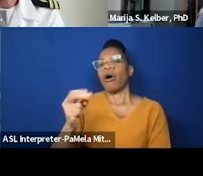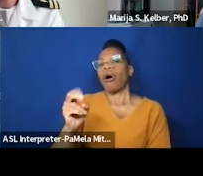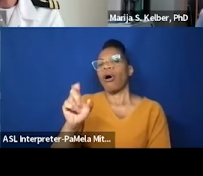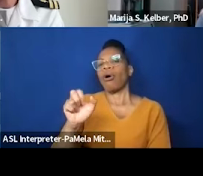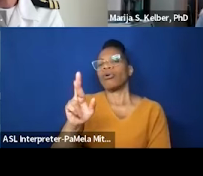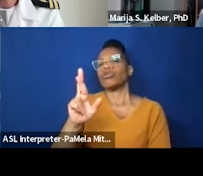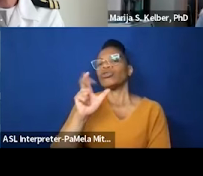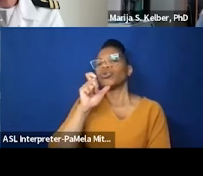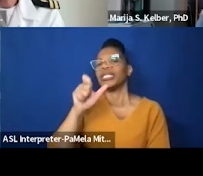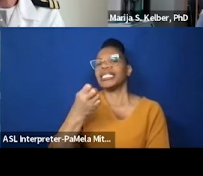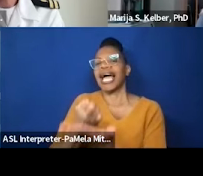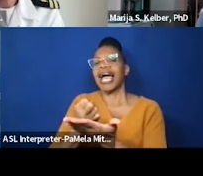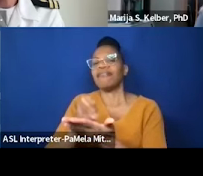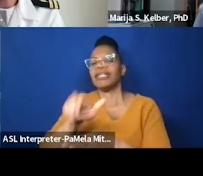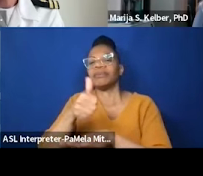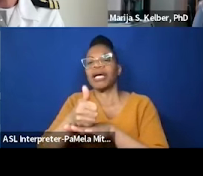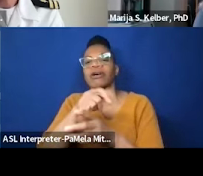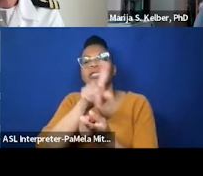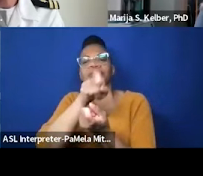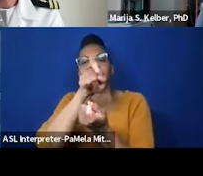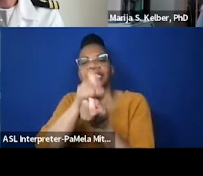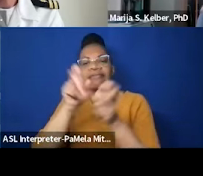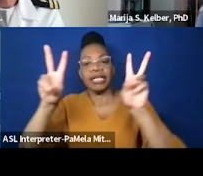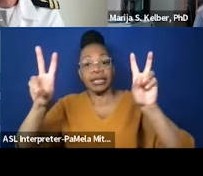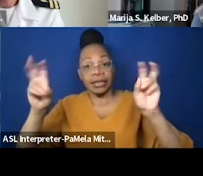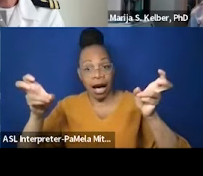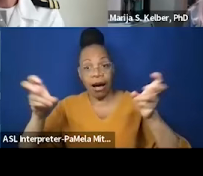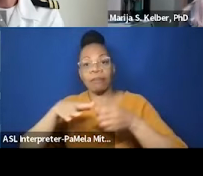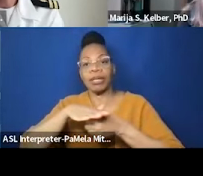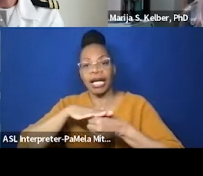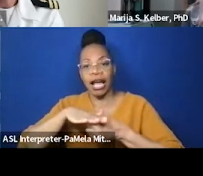on a particular topic area. And this rapid review,